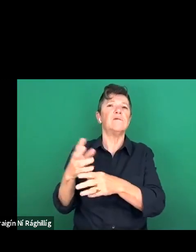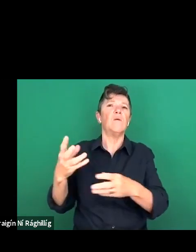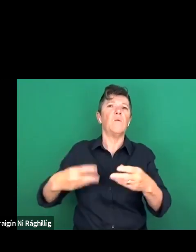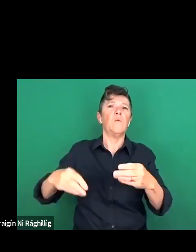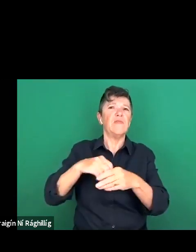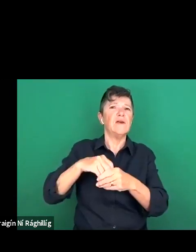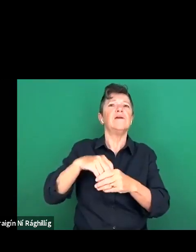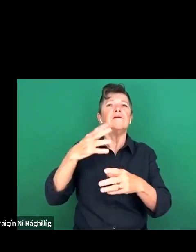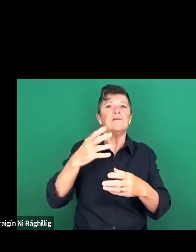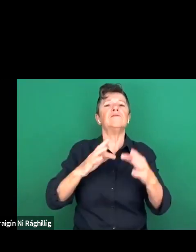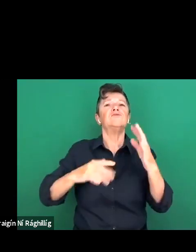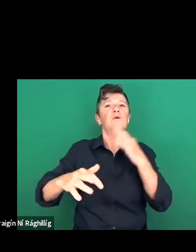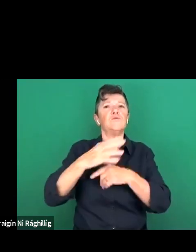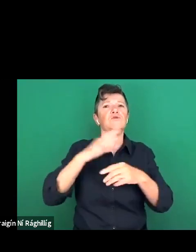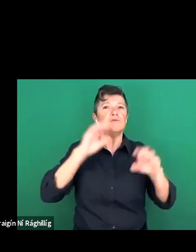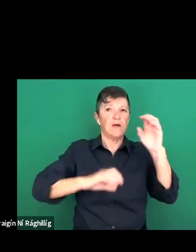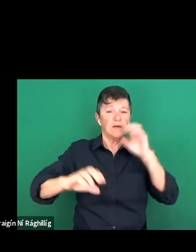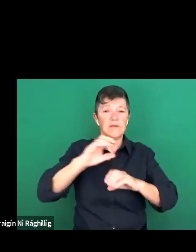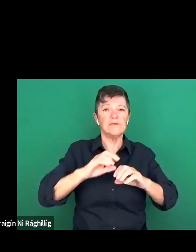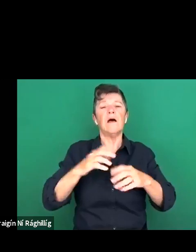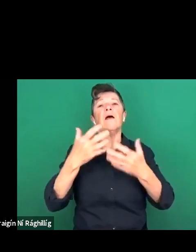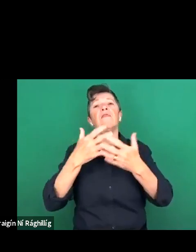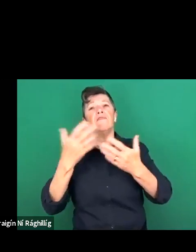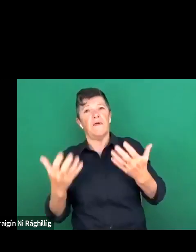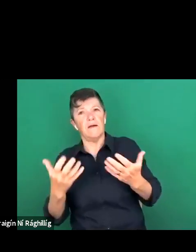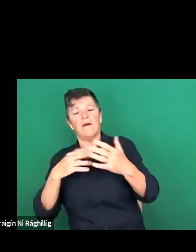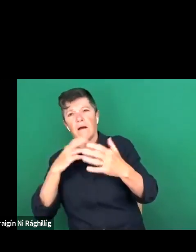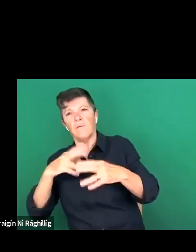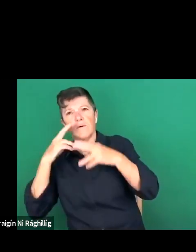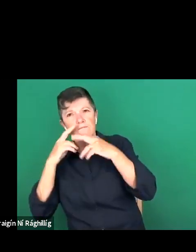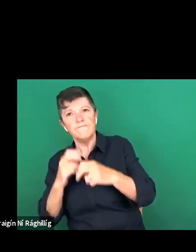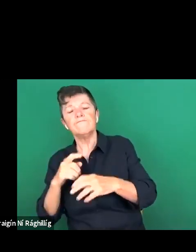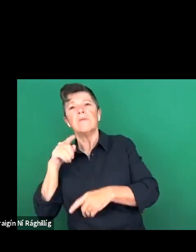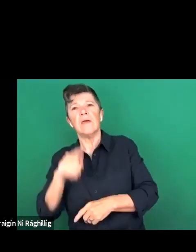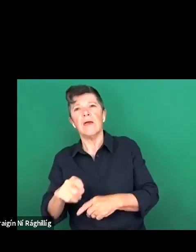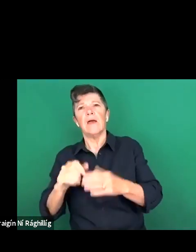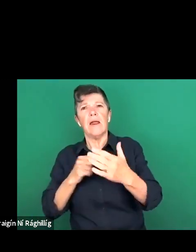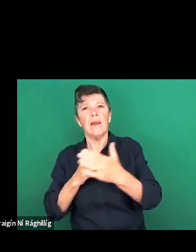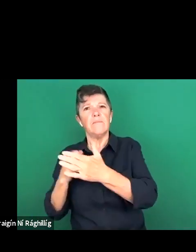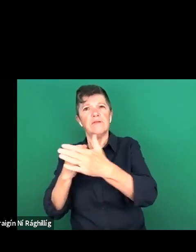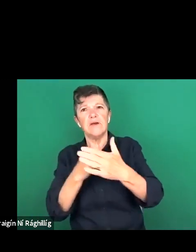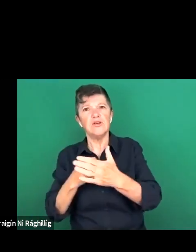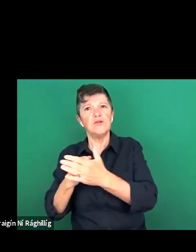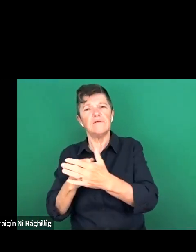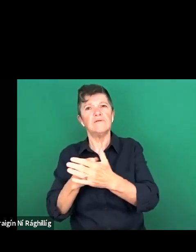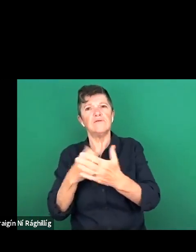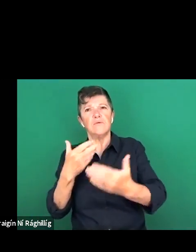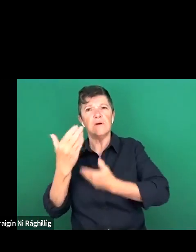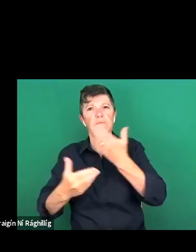those inequalities and distorts our understanding of them.